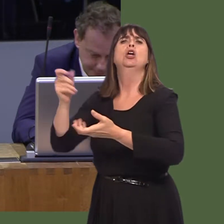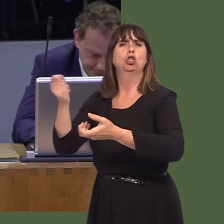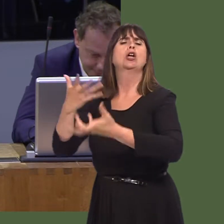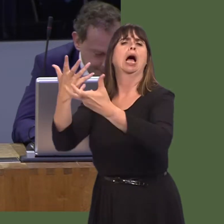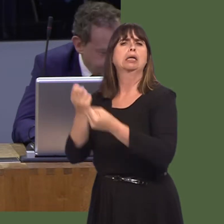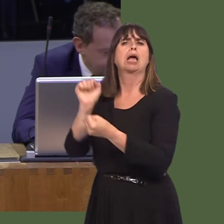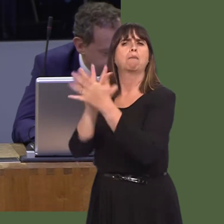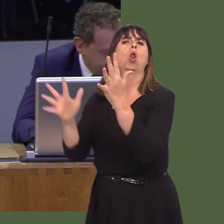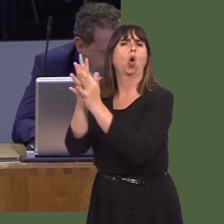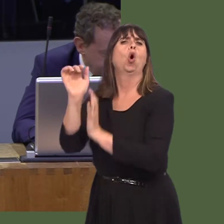many of its laws.